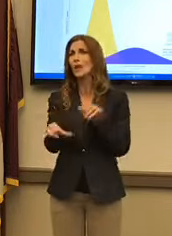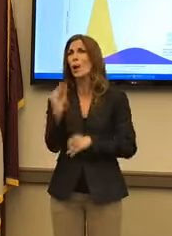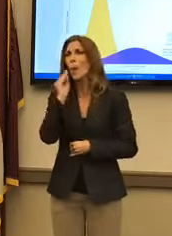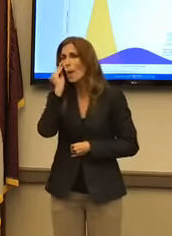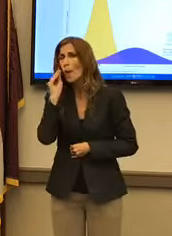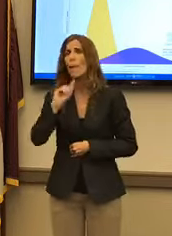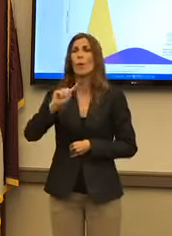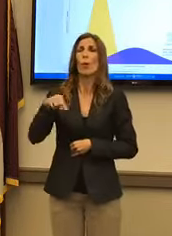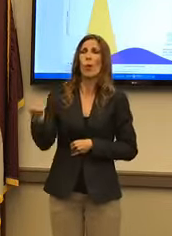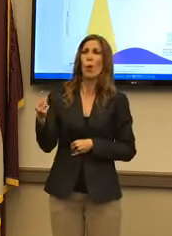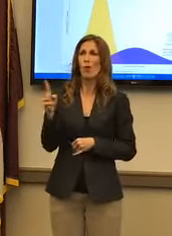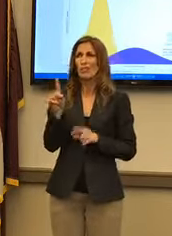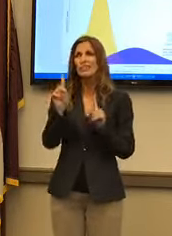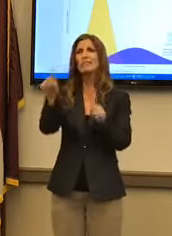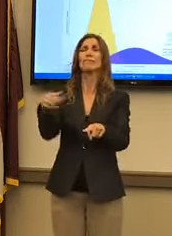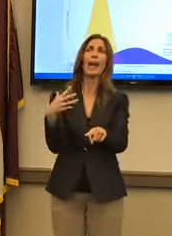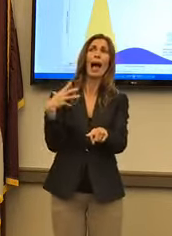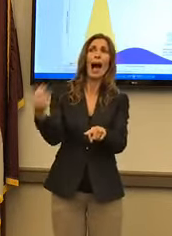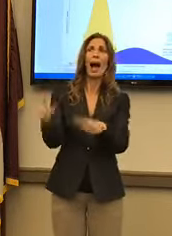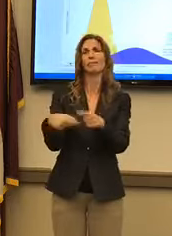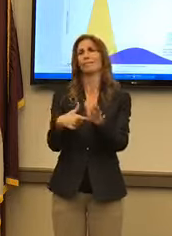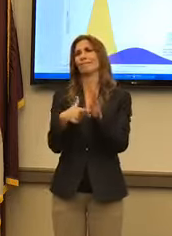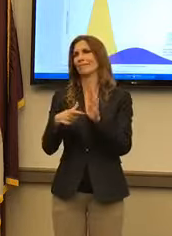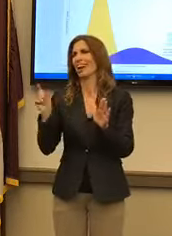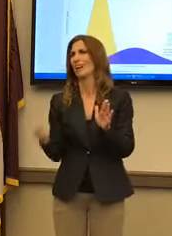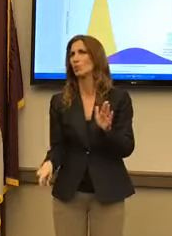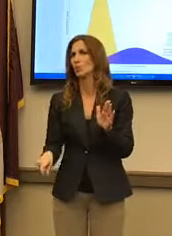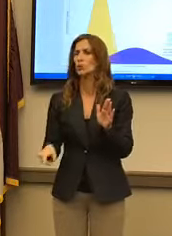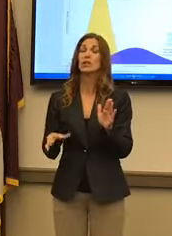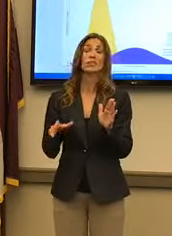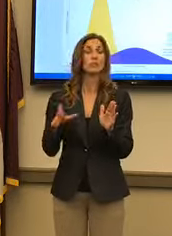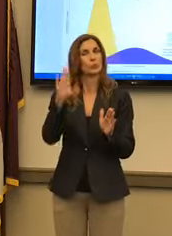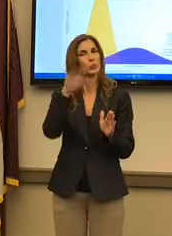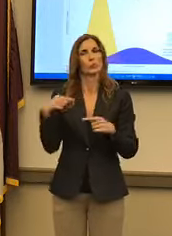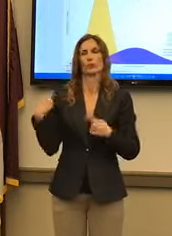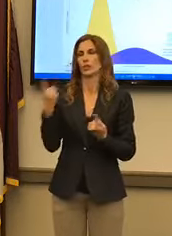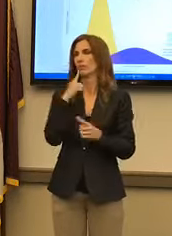those essential trips we have gone a long way here in protecting our